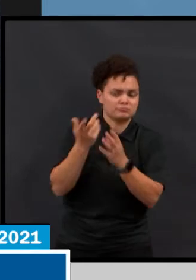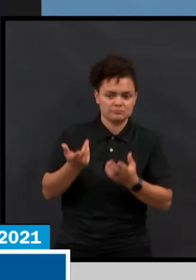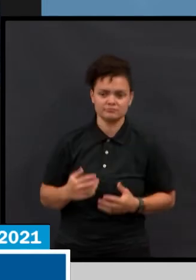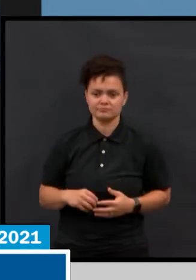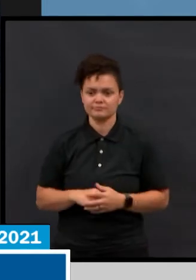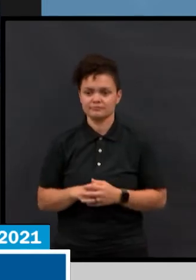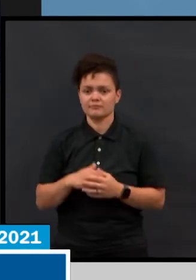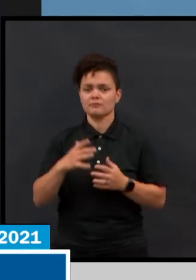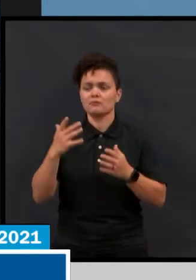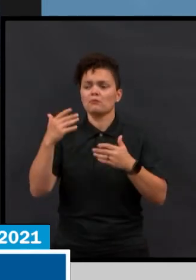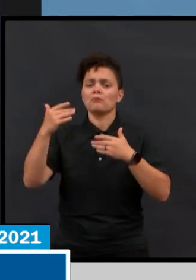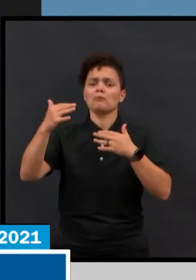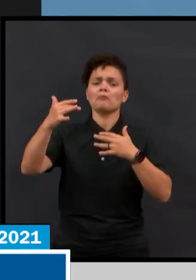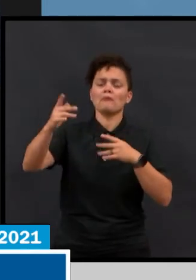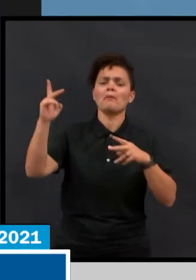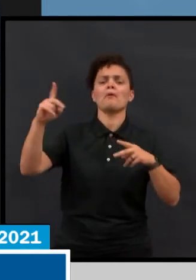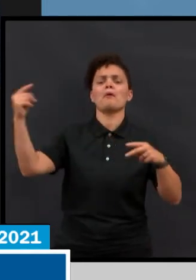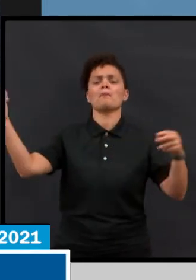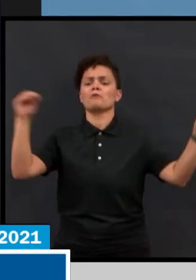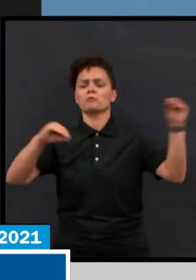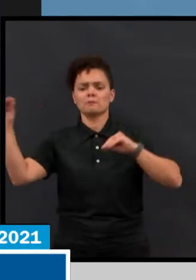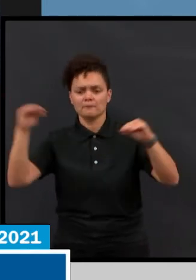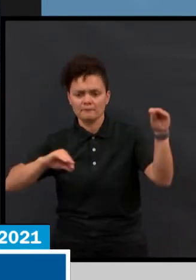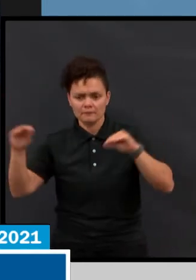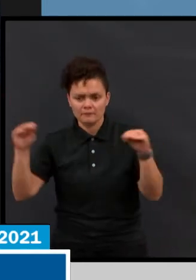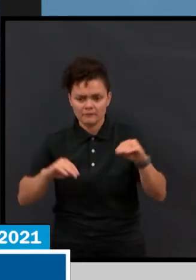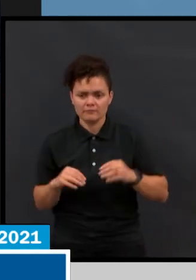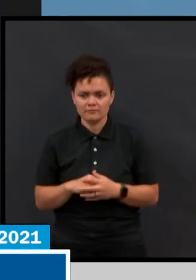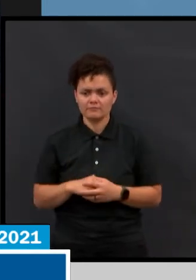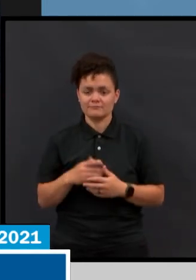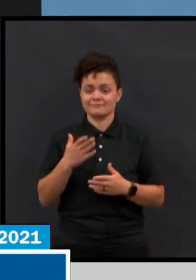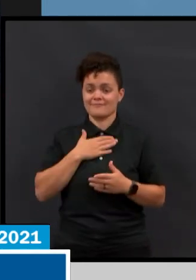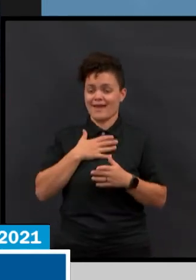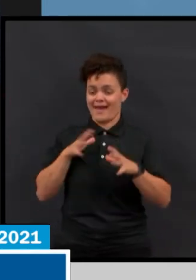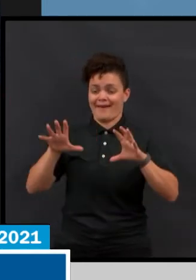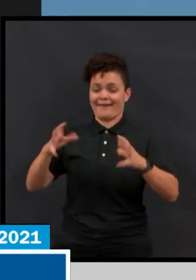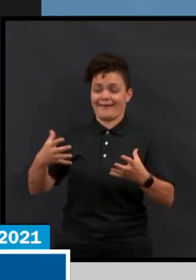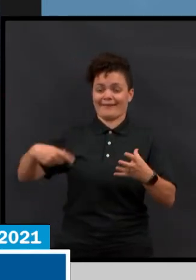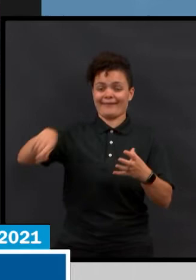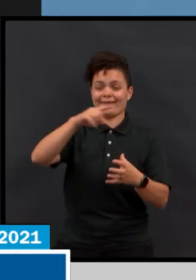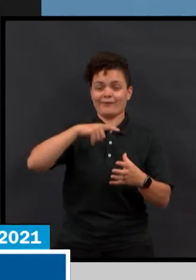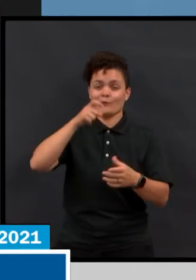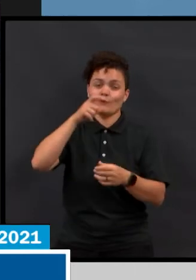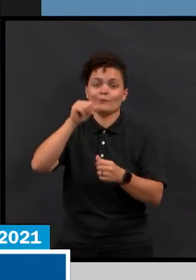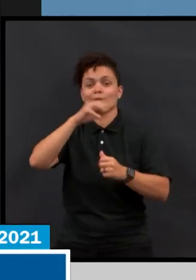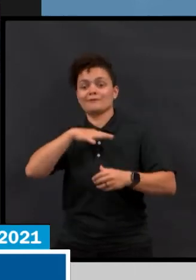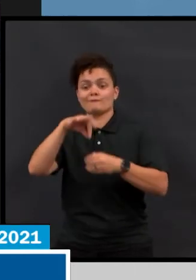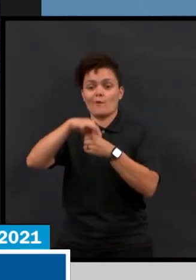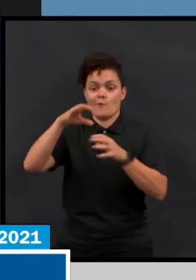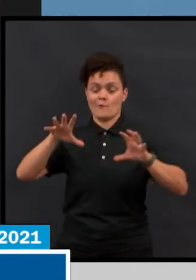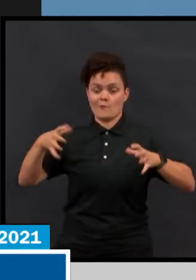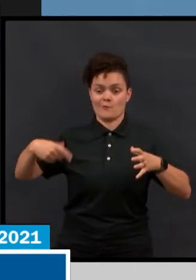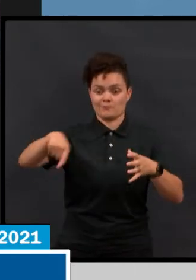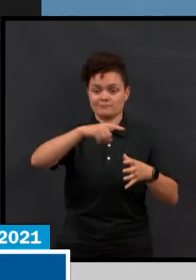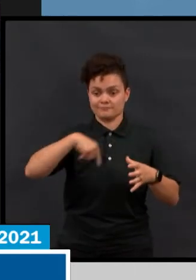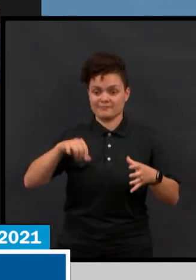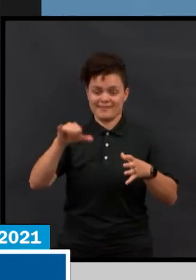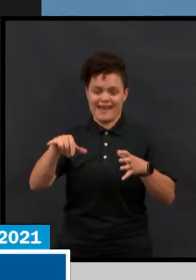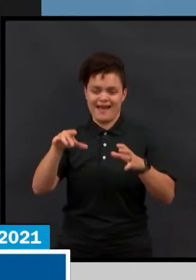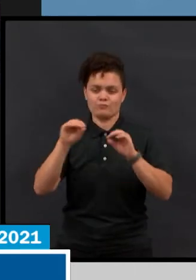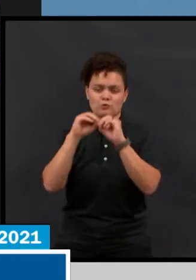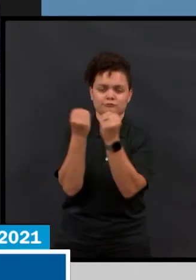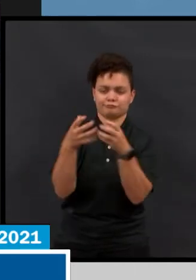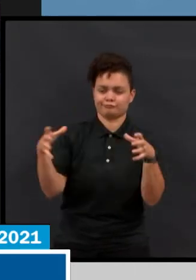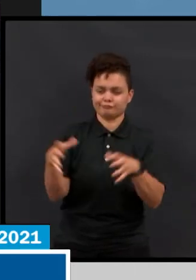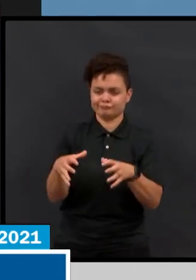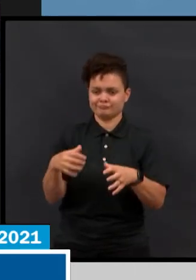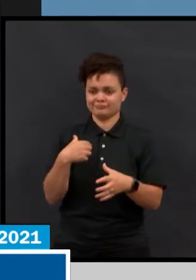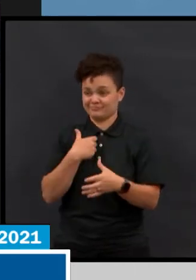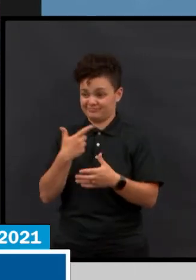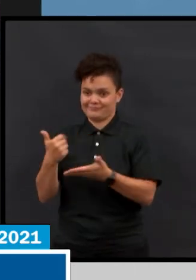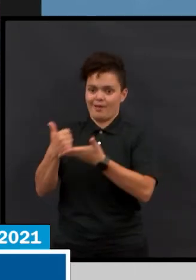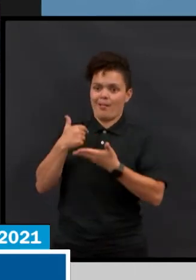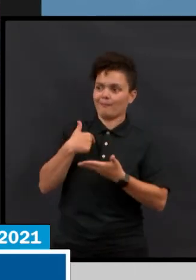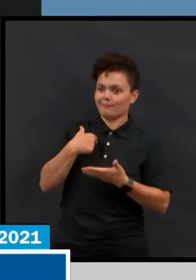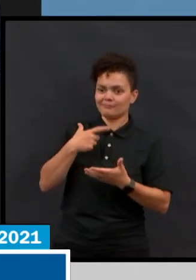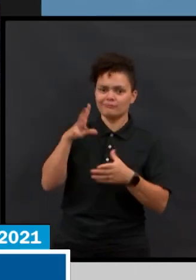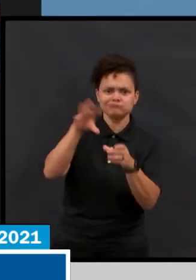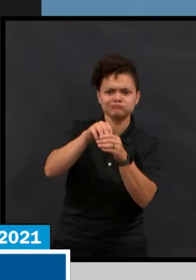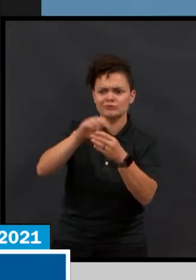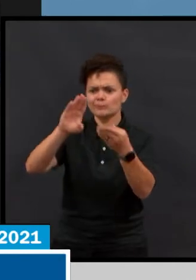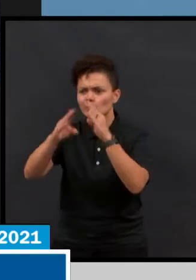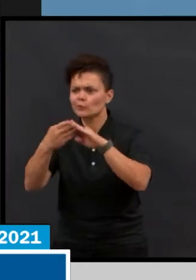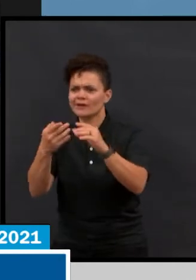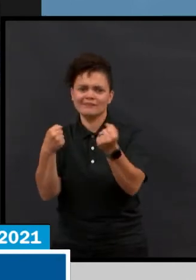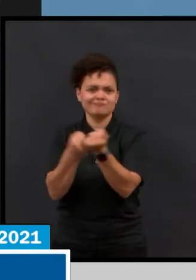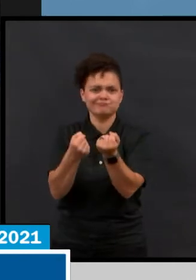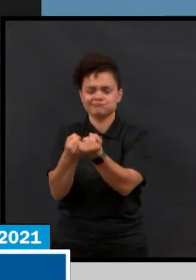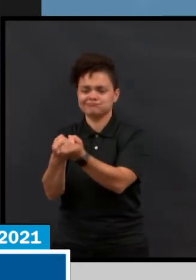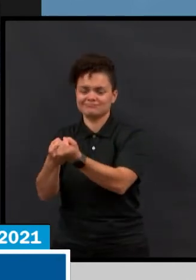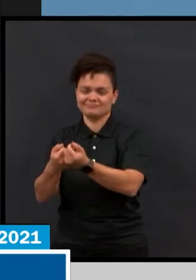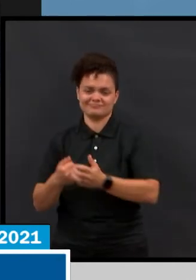group was the legal voters and that organization enabled me to do a lot of community activism